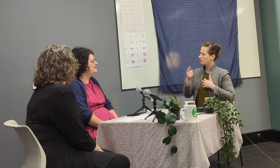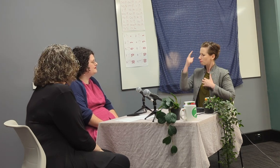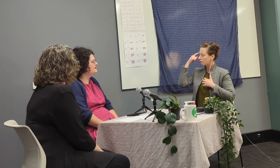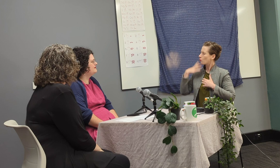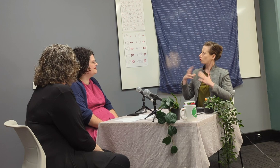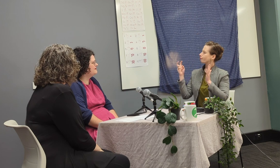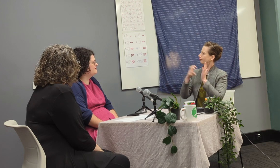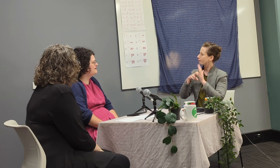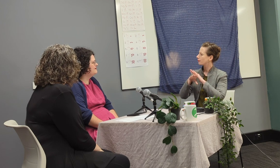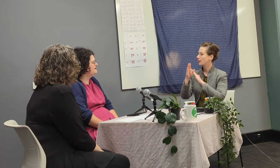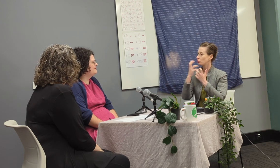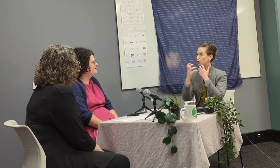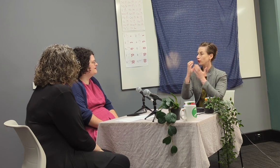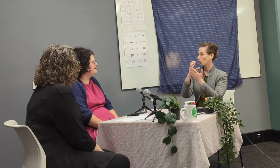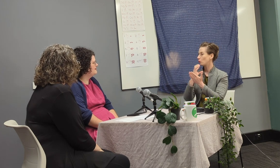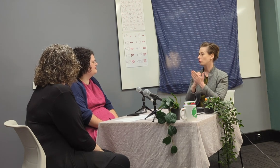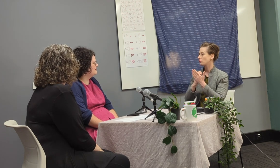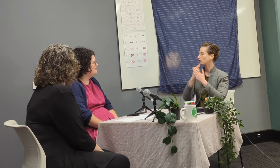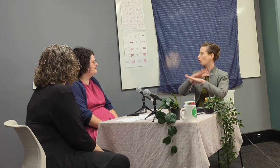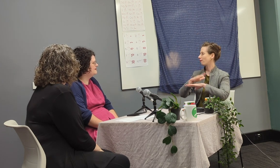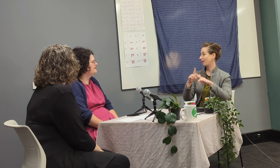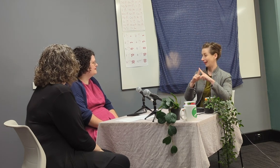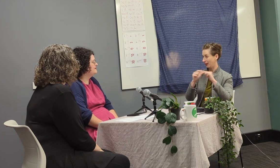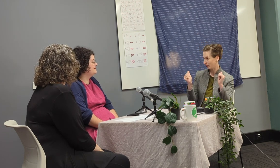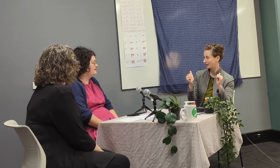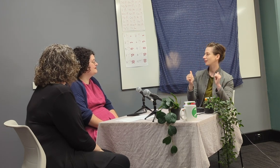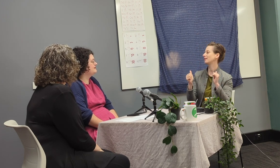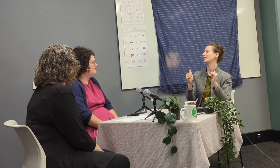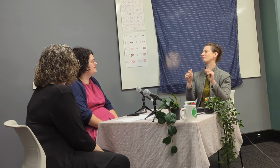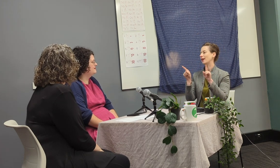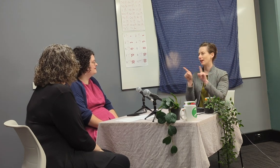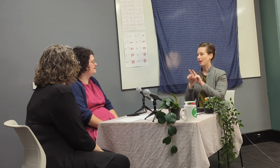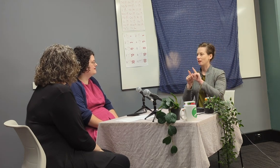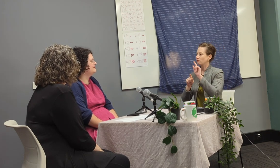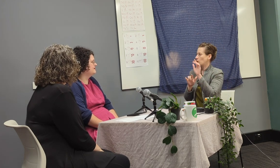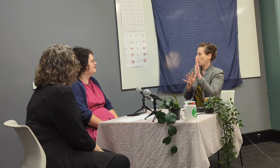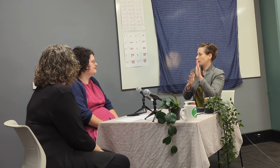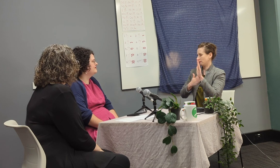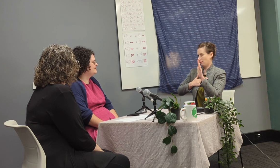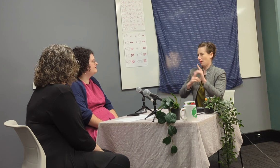I started to think, “Okay, I want to go into a university course and look at linguistics.”